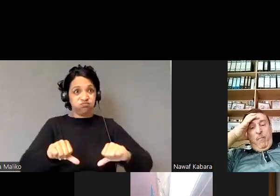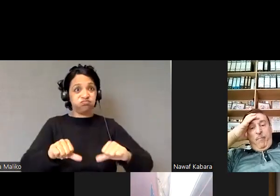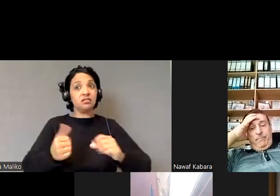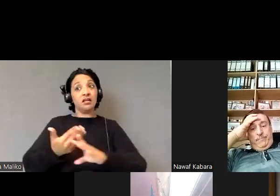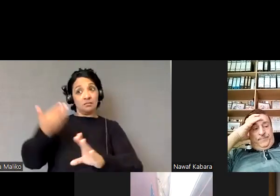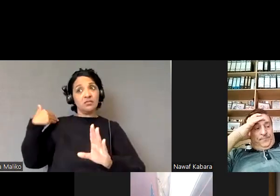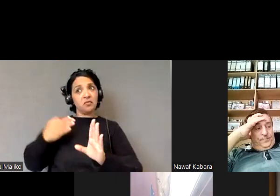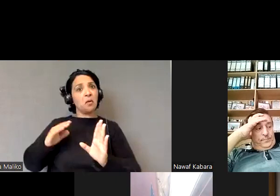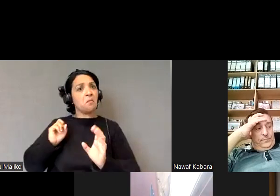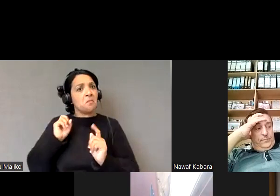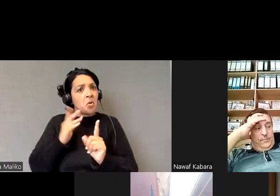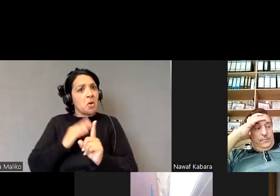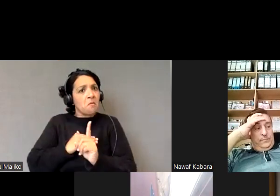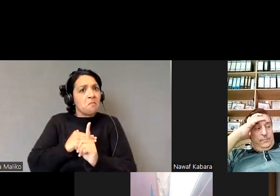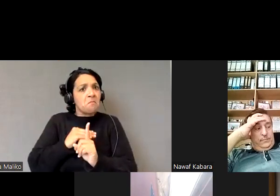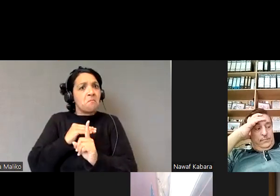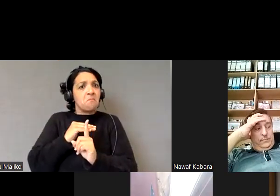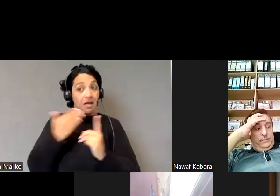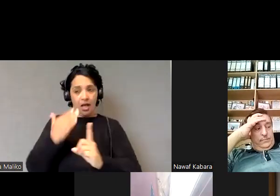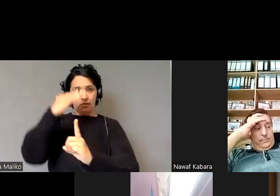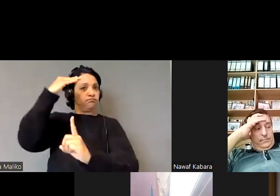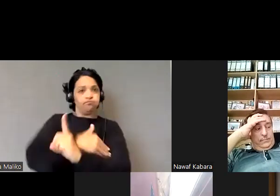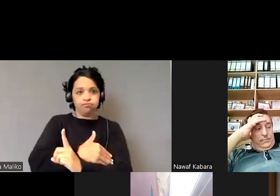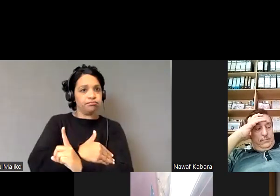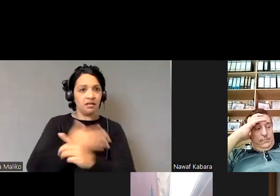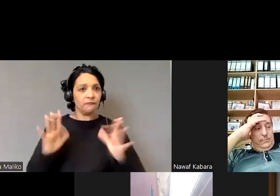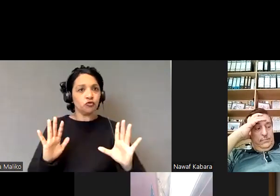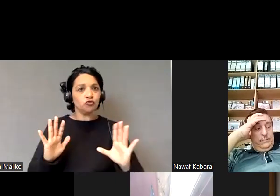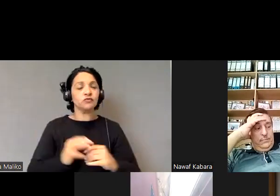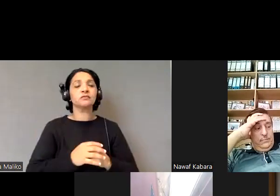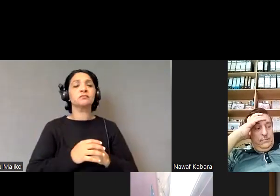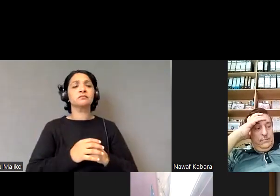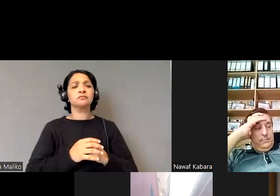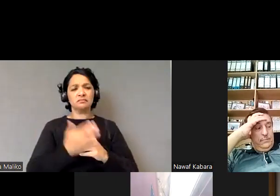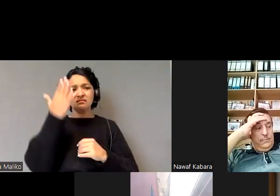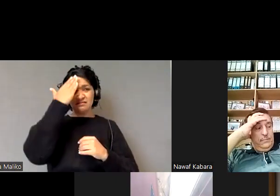We understand fully that the situation for the Ukrainian government is extremely difficult,